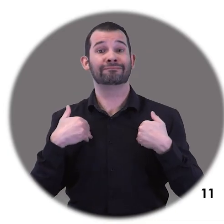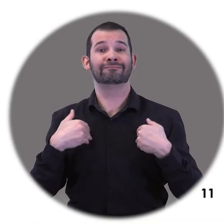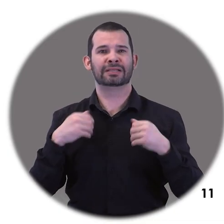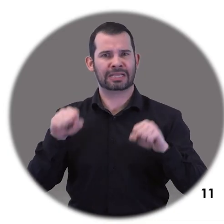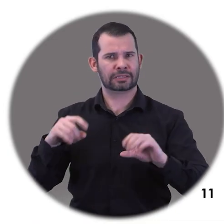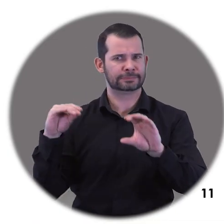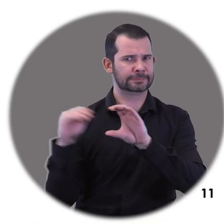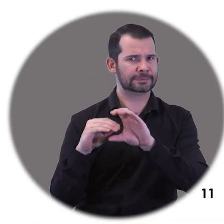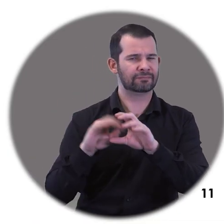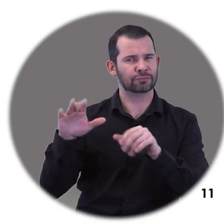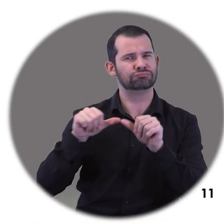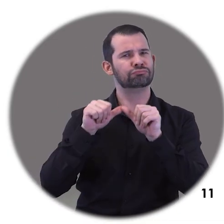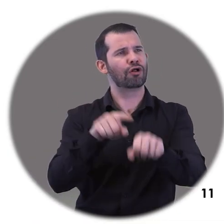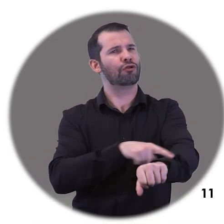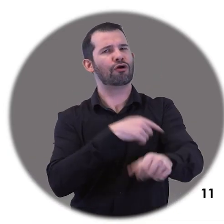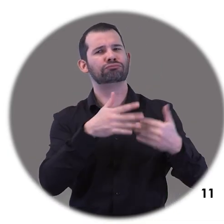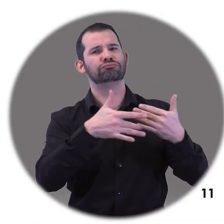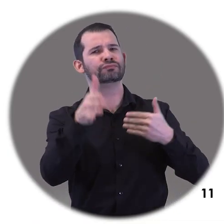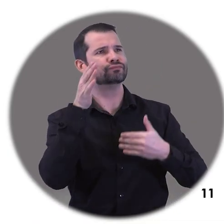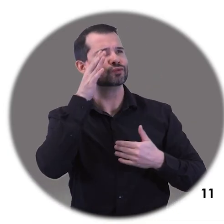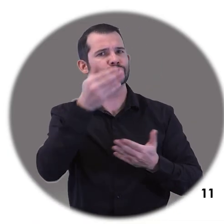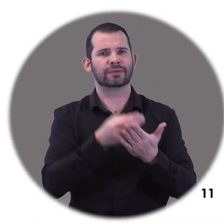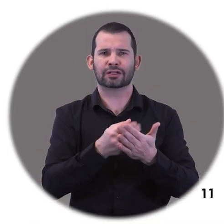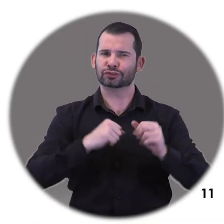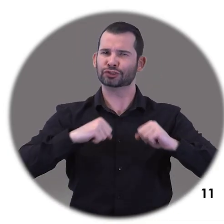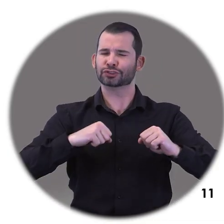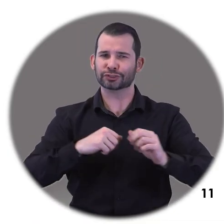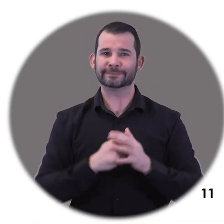save for their long-term financial security.